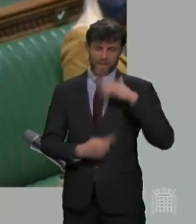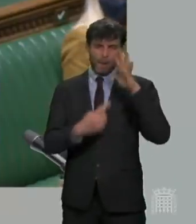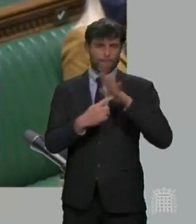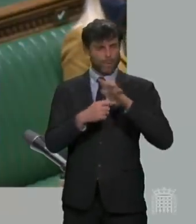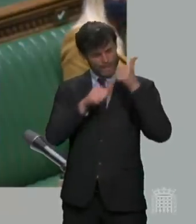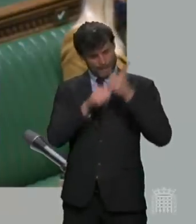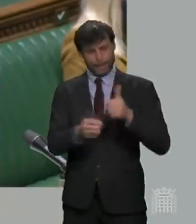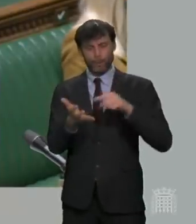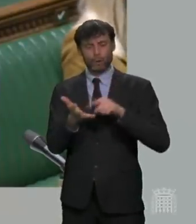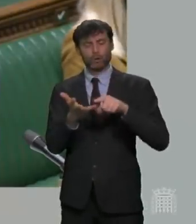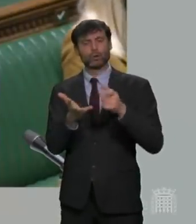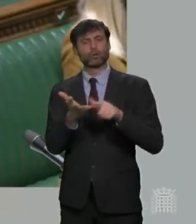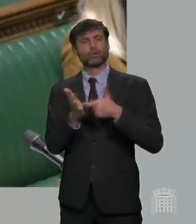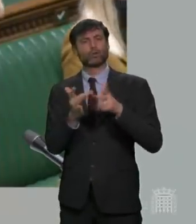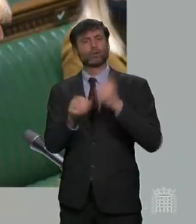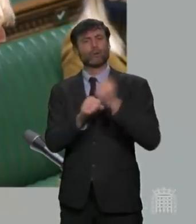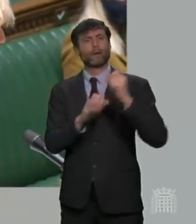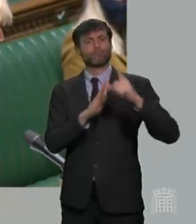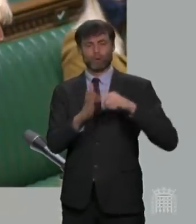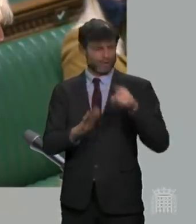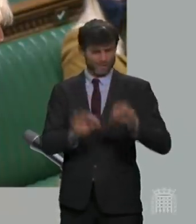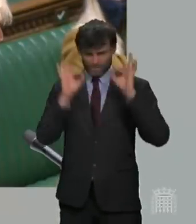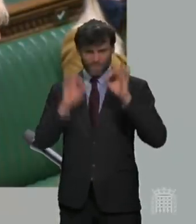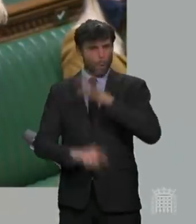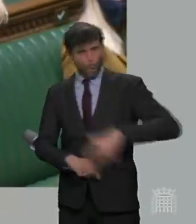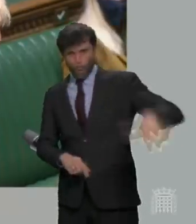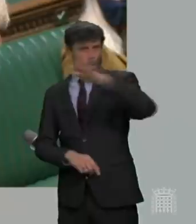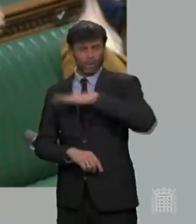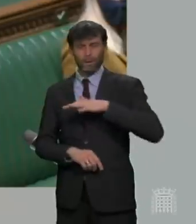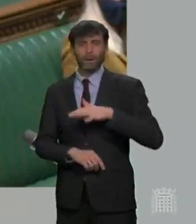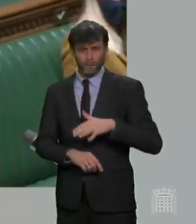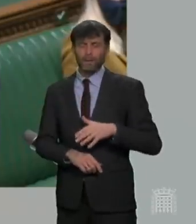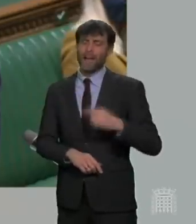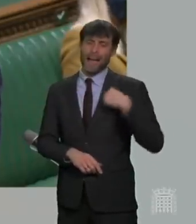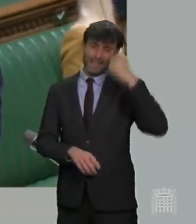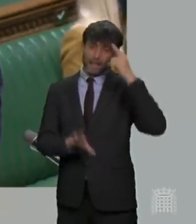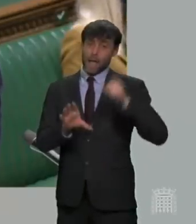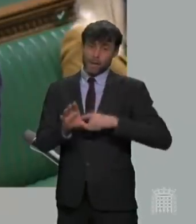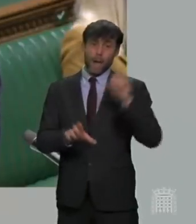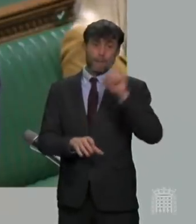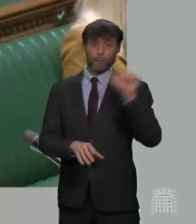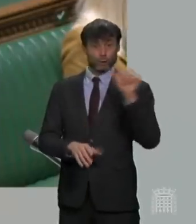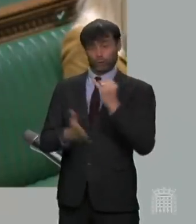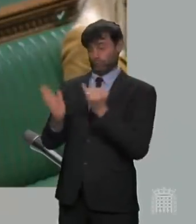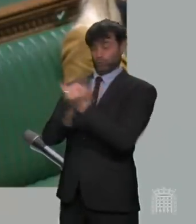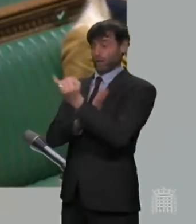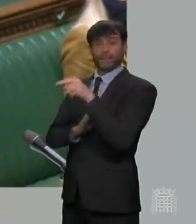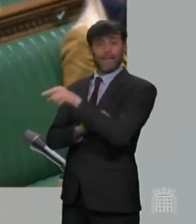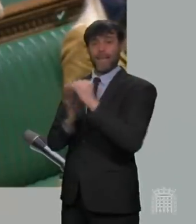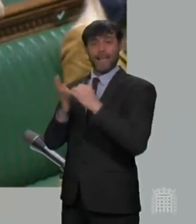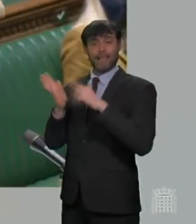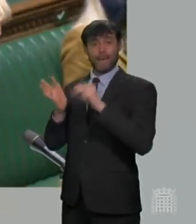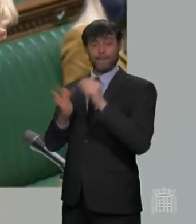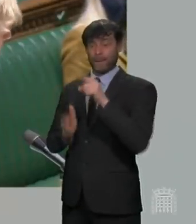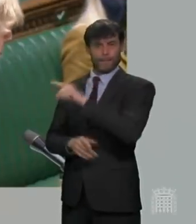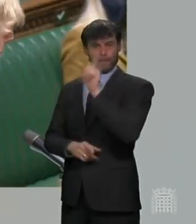whole country. I believe, by the way, that they should reject the SNP—a Scottish nationalist